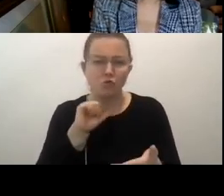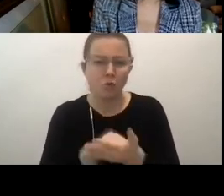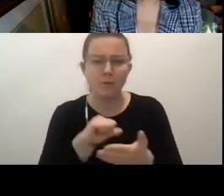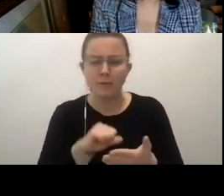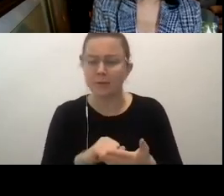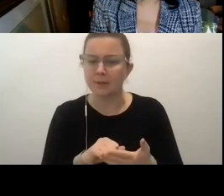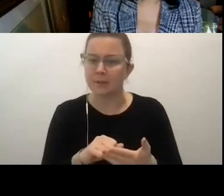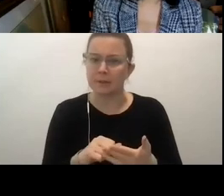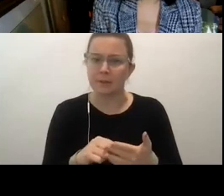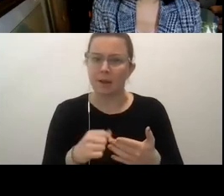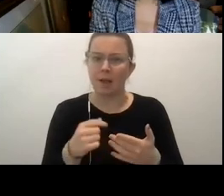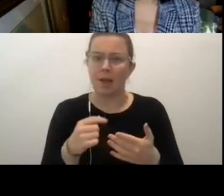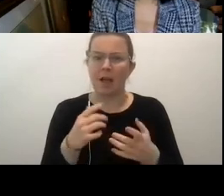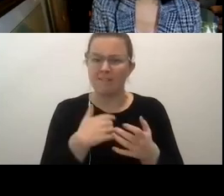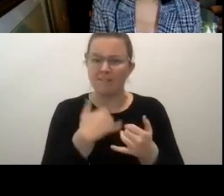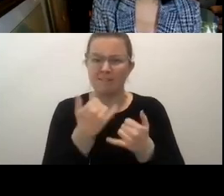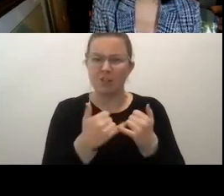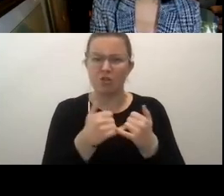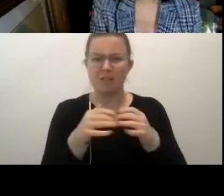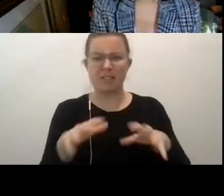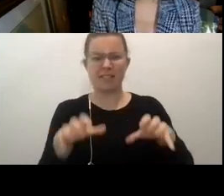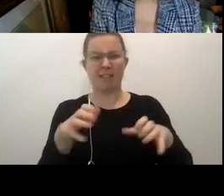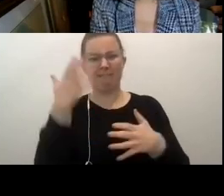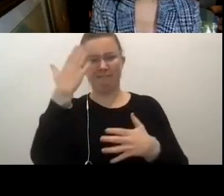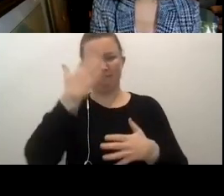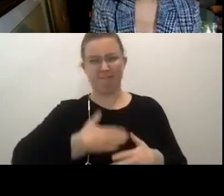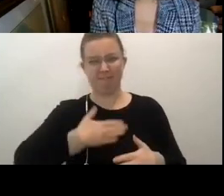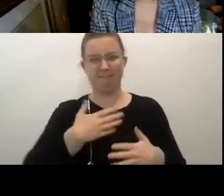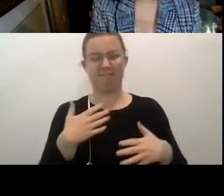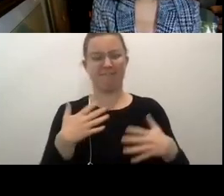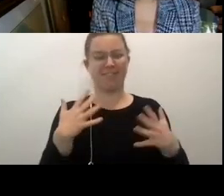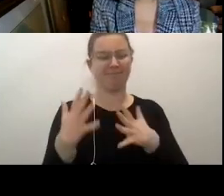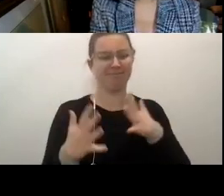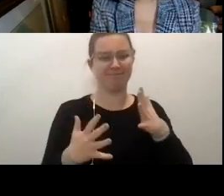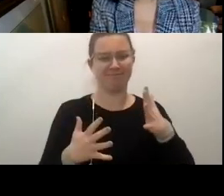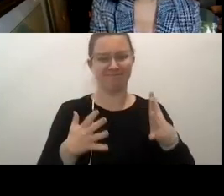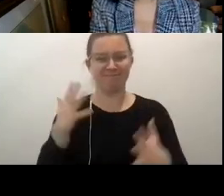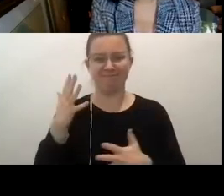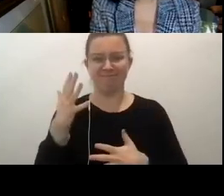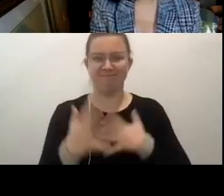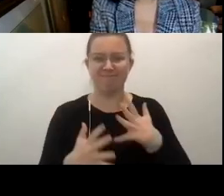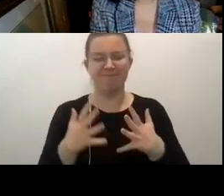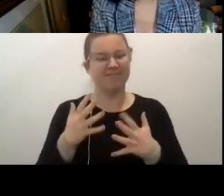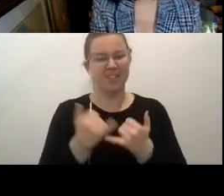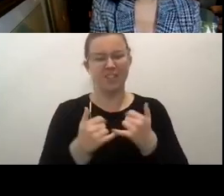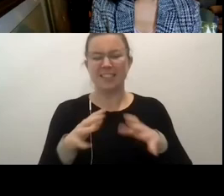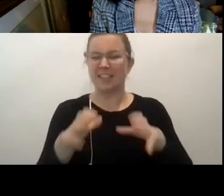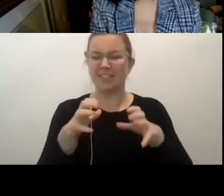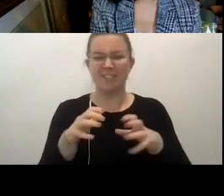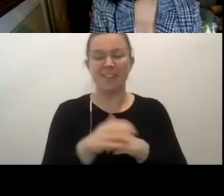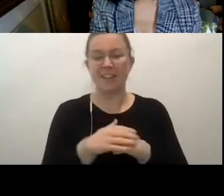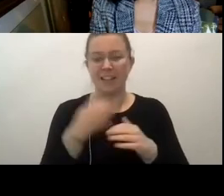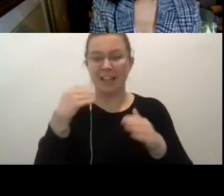very stiff and my face was very flat and it was in the classroom environment.